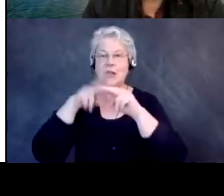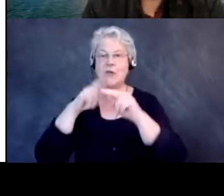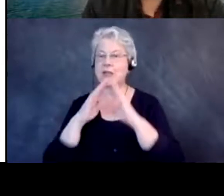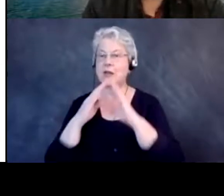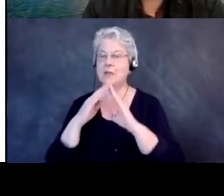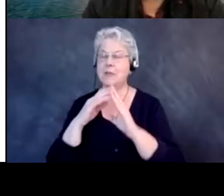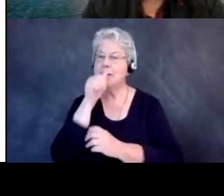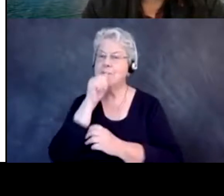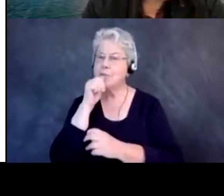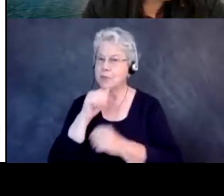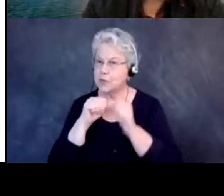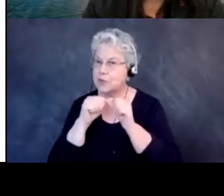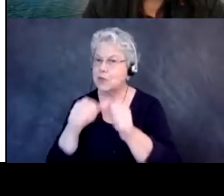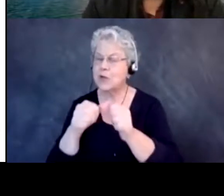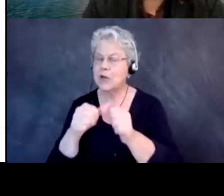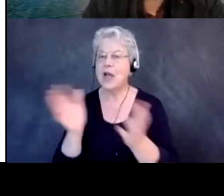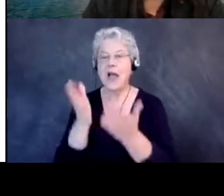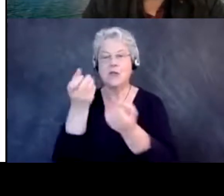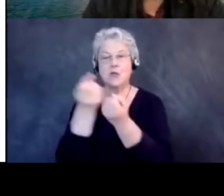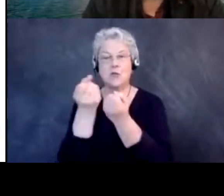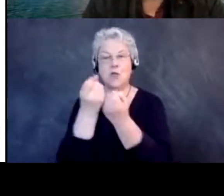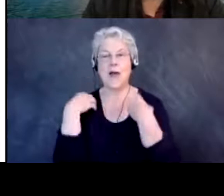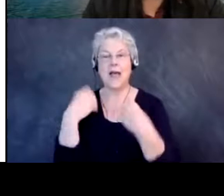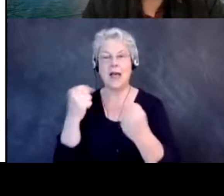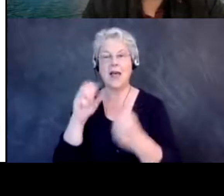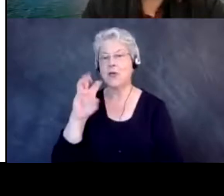it’s also promoting health and wellness, and it’s also promoting fostering community pride and